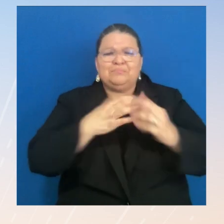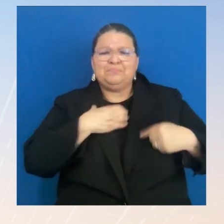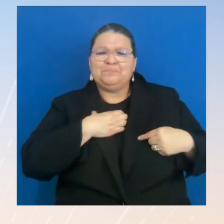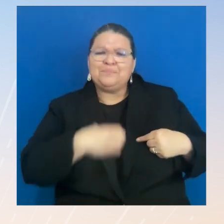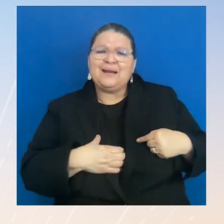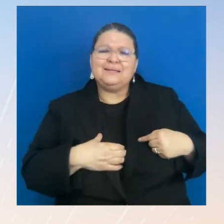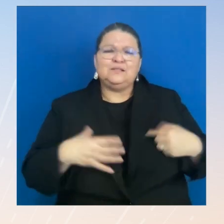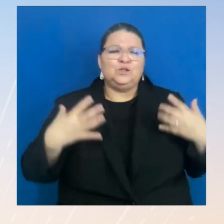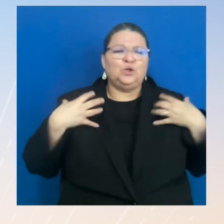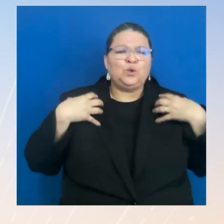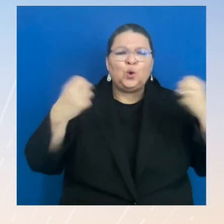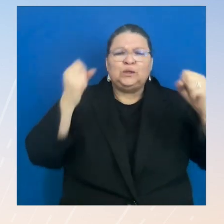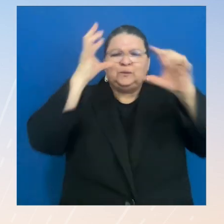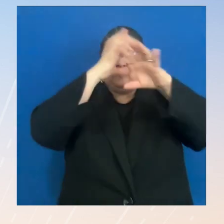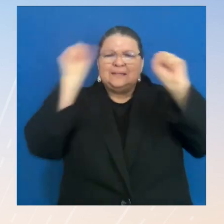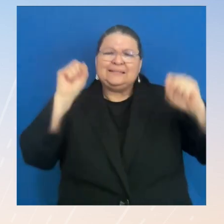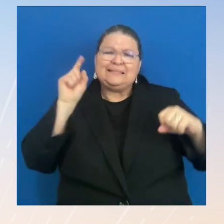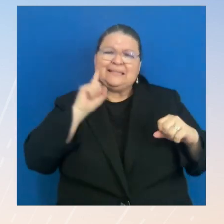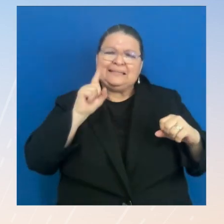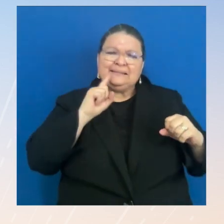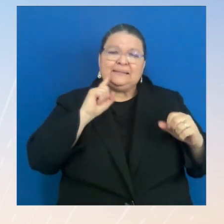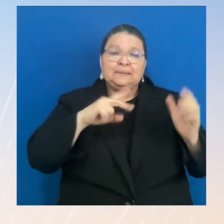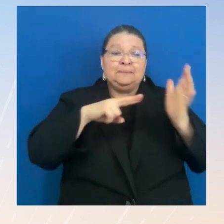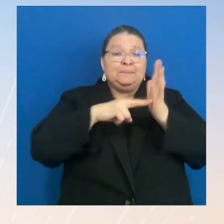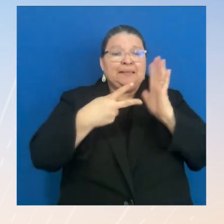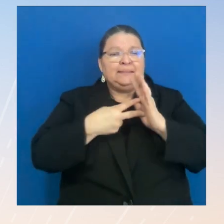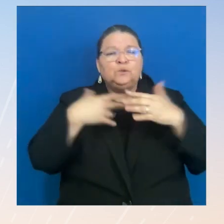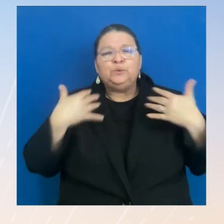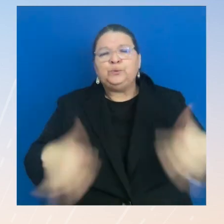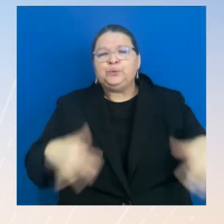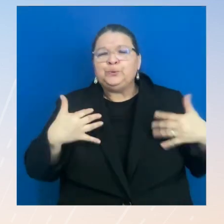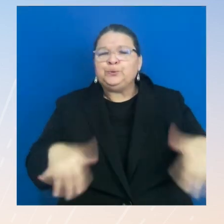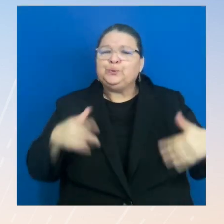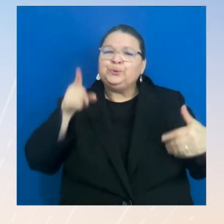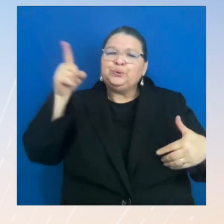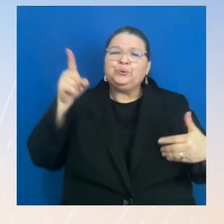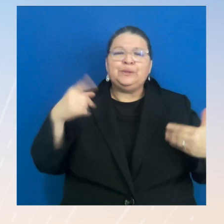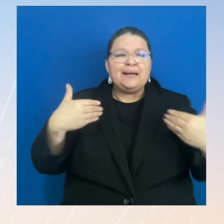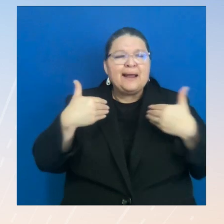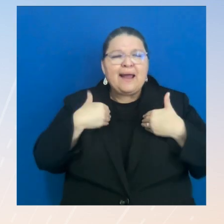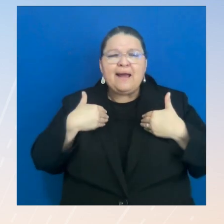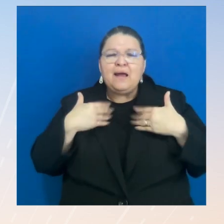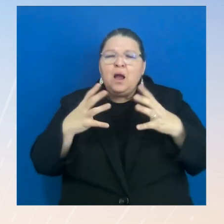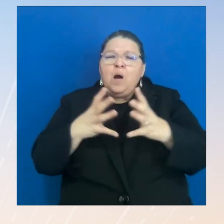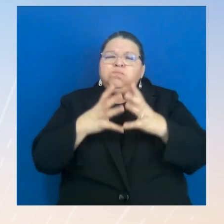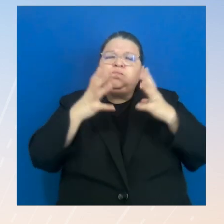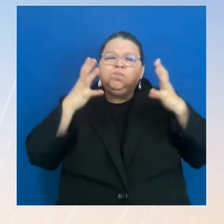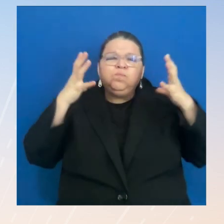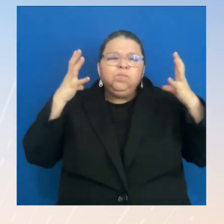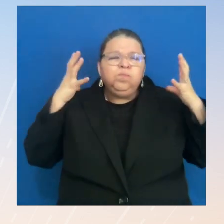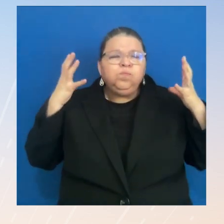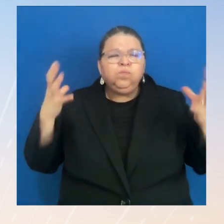of a historic amount of military and security assistance and weapons that have helped him and his military fight back